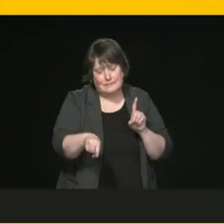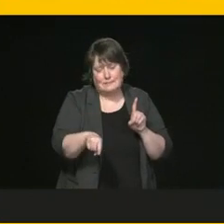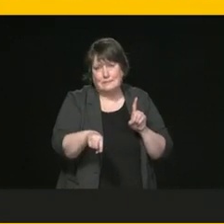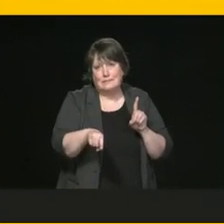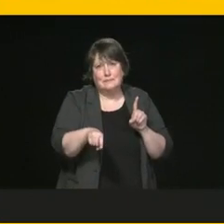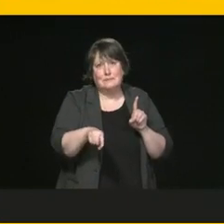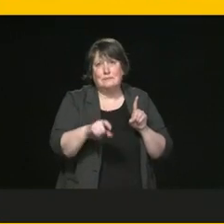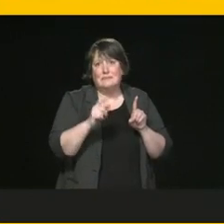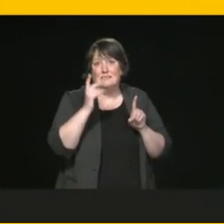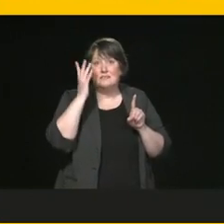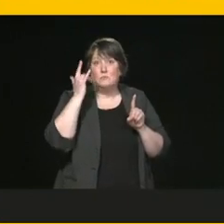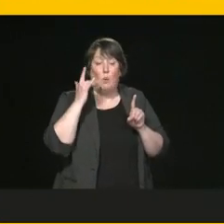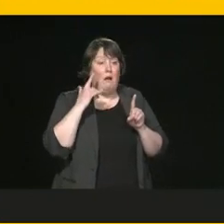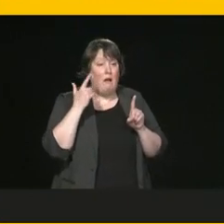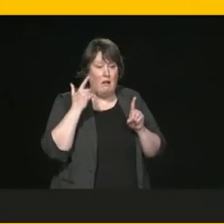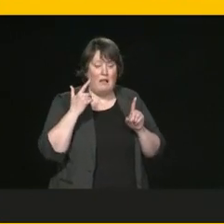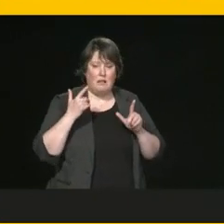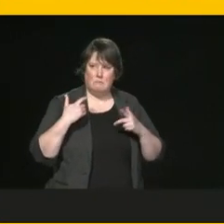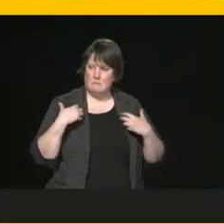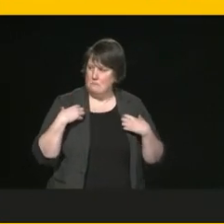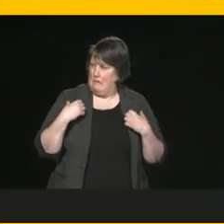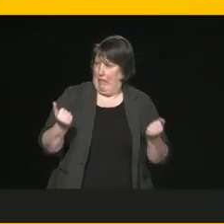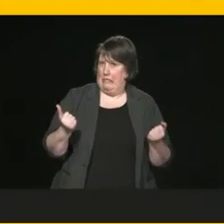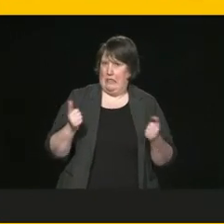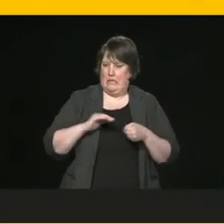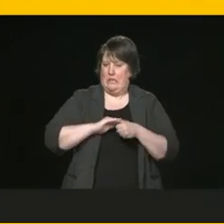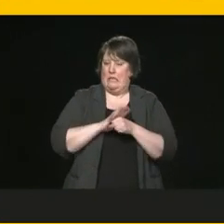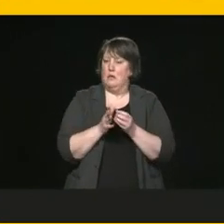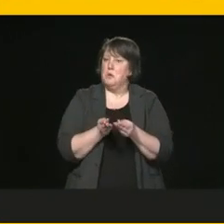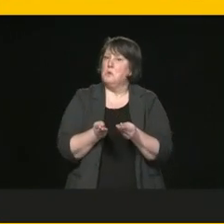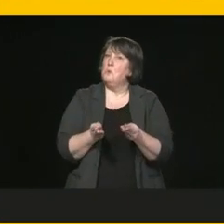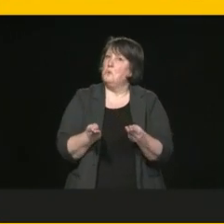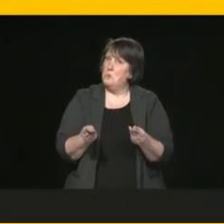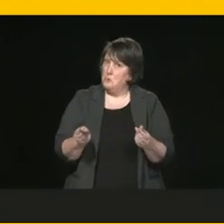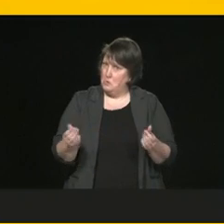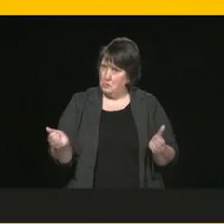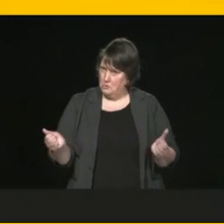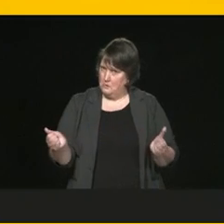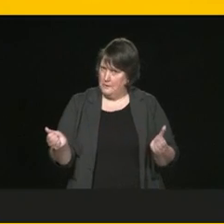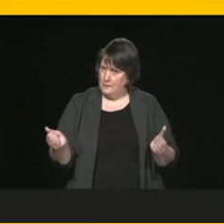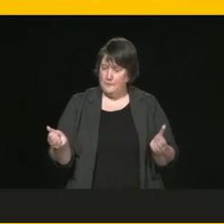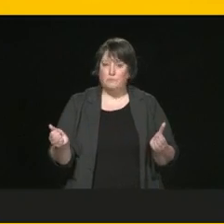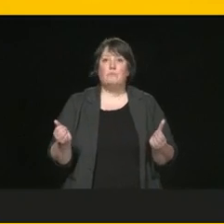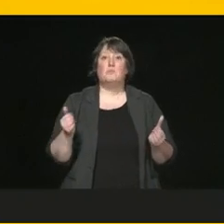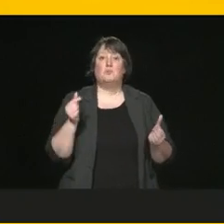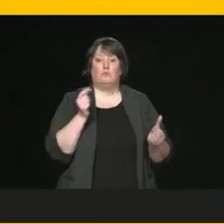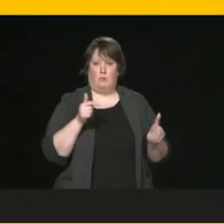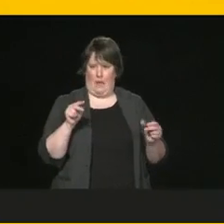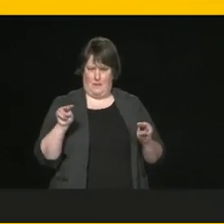DON'T DO THAT FOR A NUMBER OF WEEKS YET.